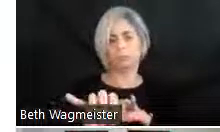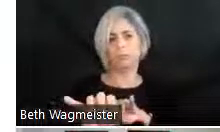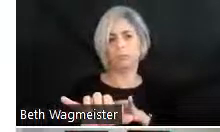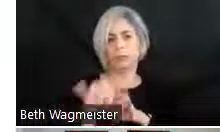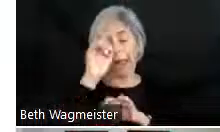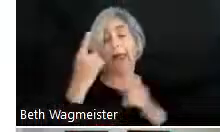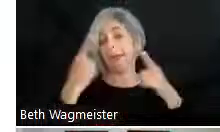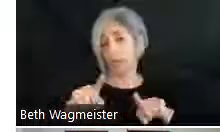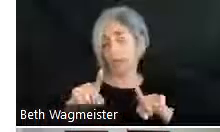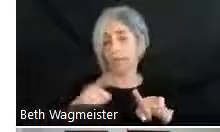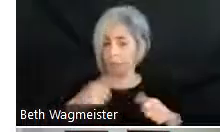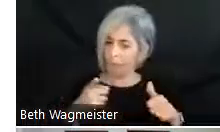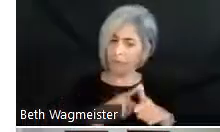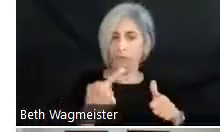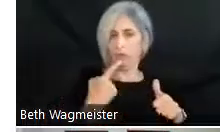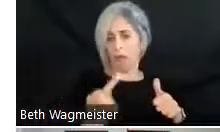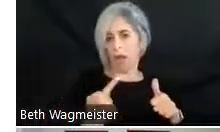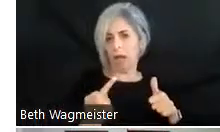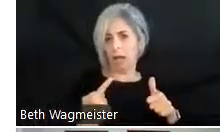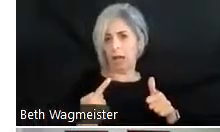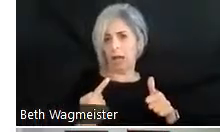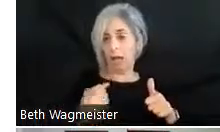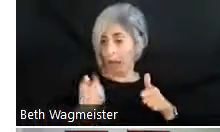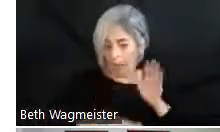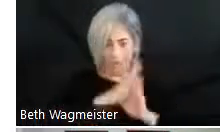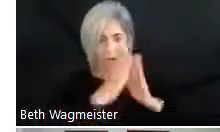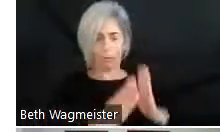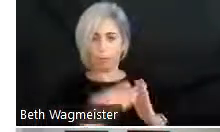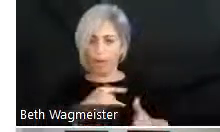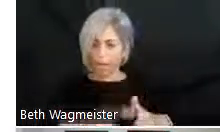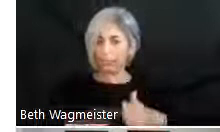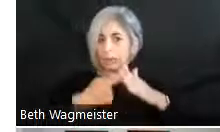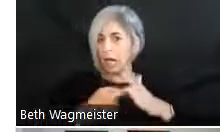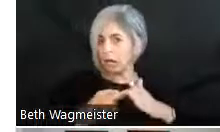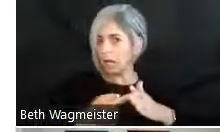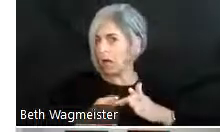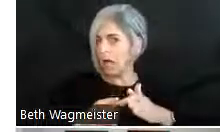way, I'll be the first one to say that as a developer, when I started out I did no sales.